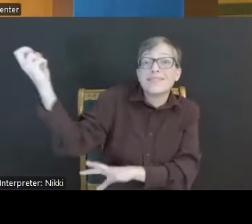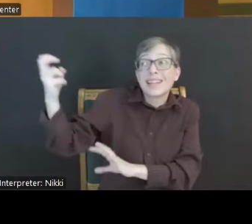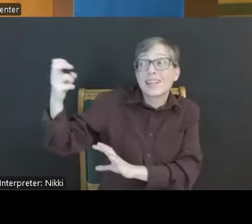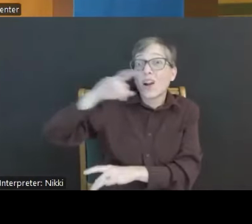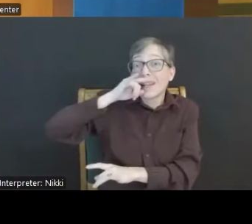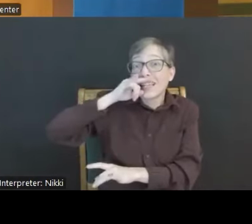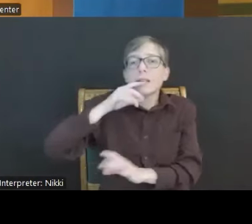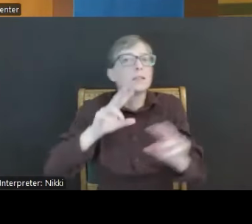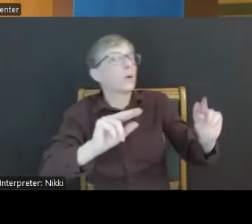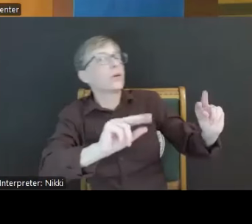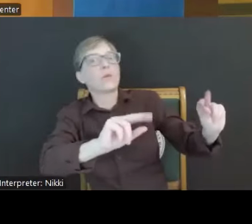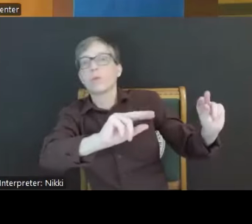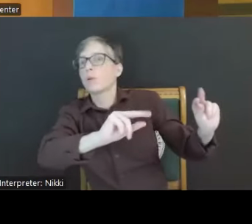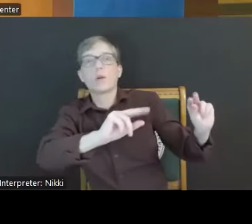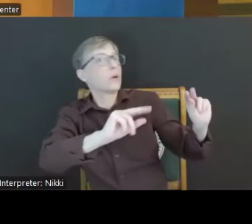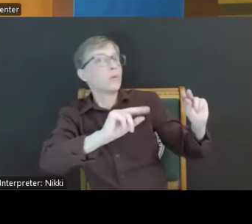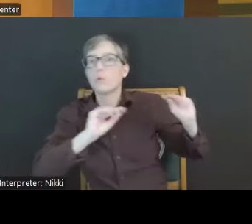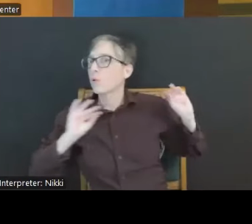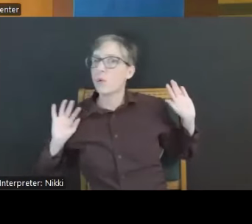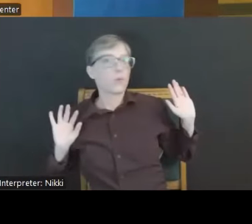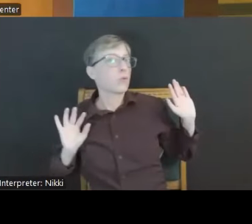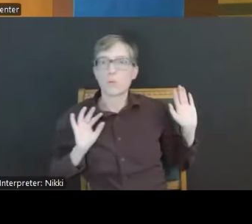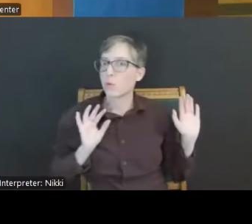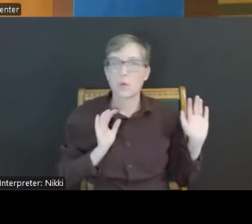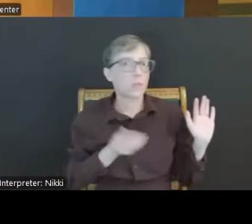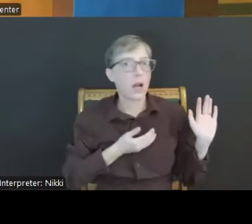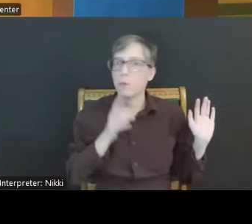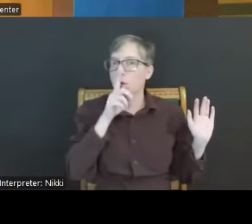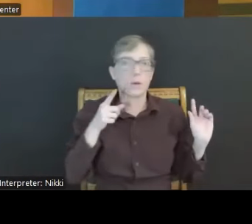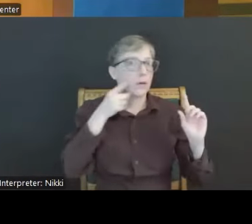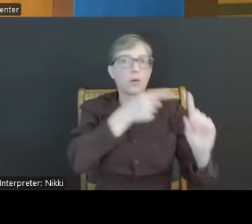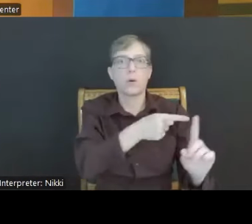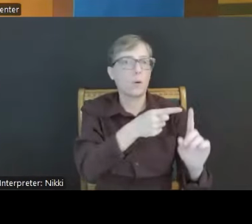what we're doing so um having directors that was able to say you know what let's take this outside